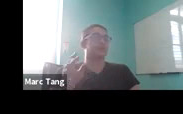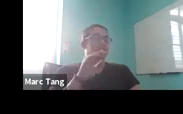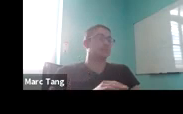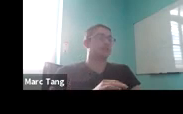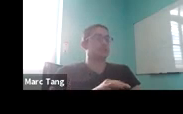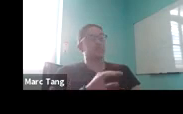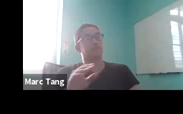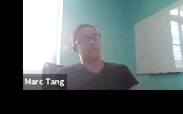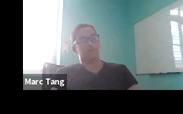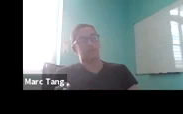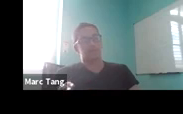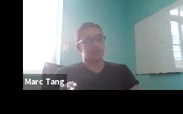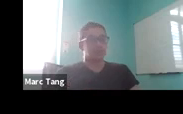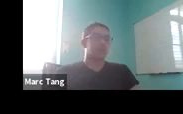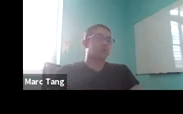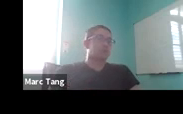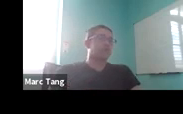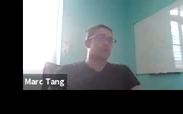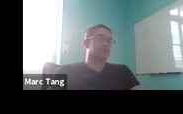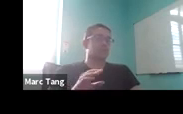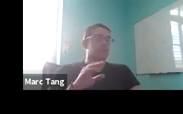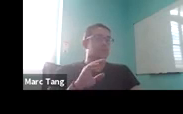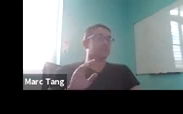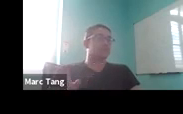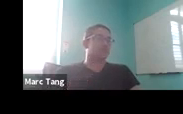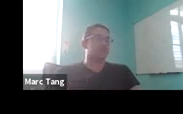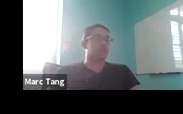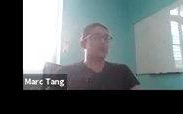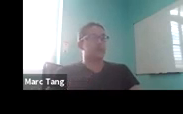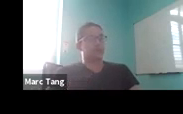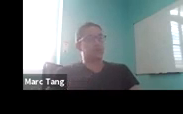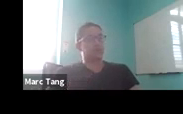subject is before the verb so for example you see chinese on the right down corner